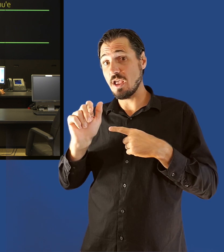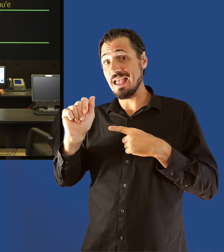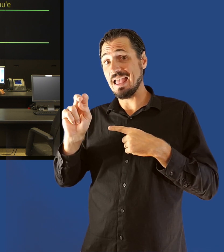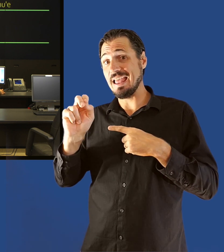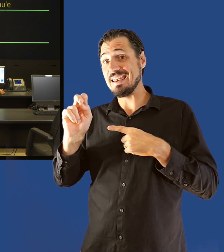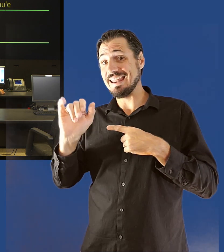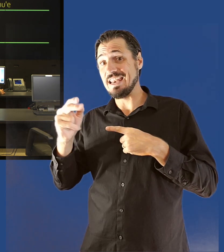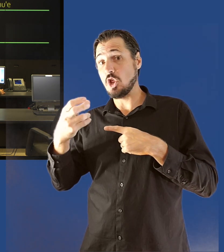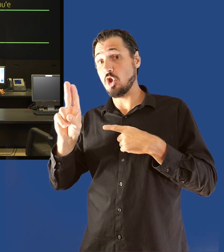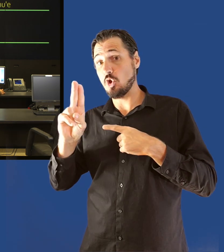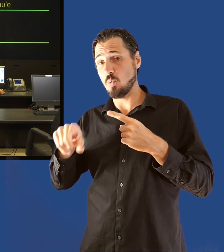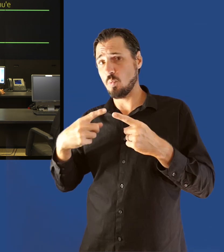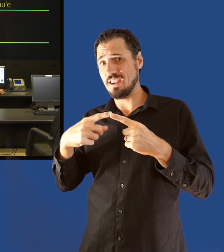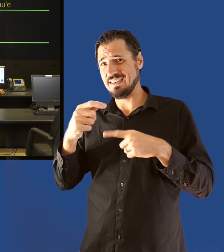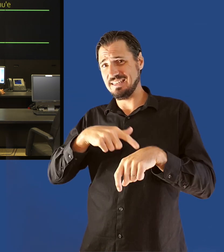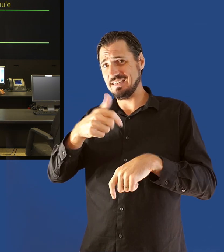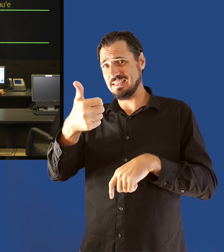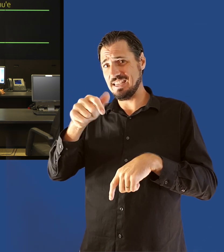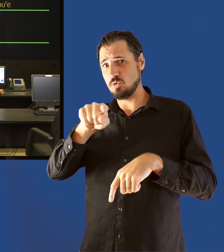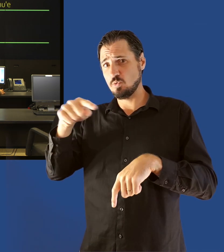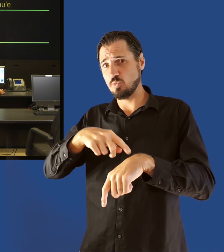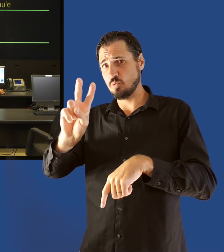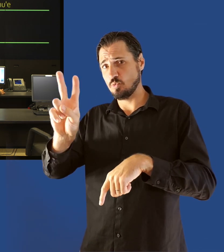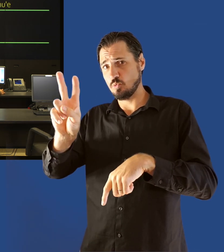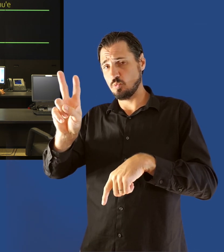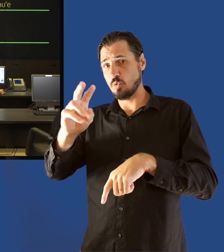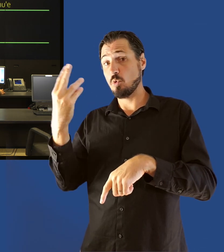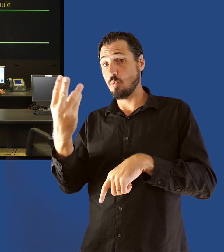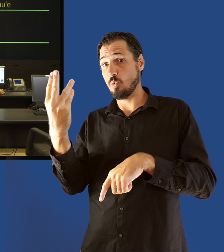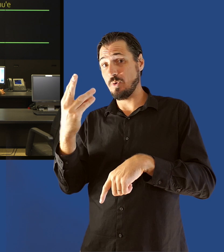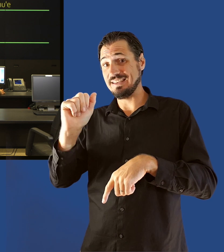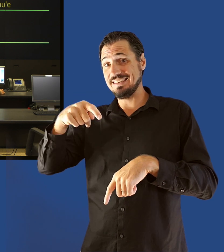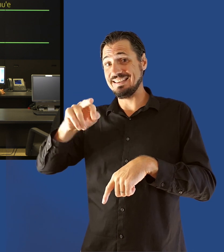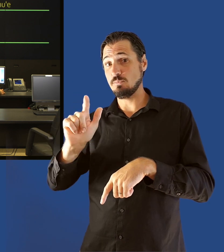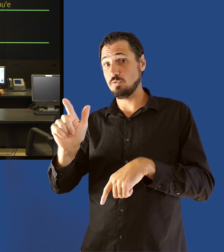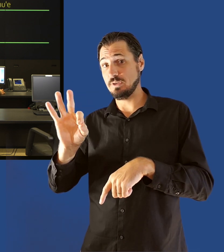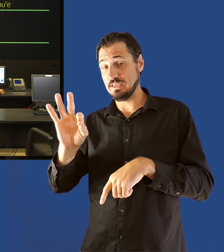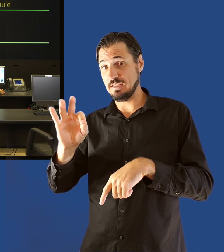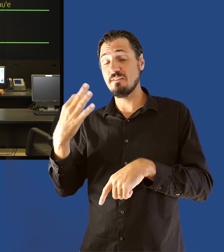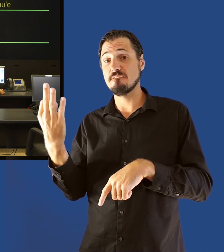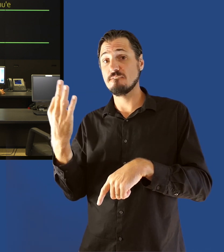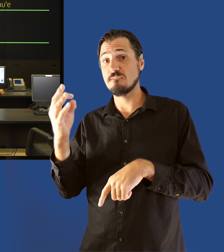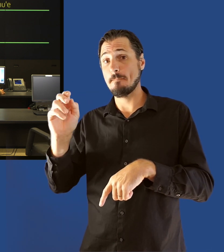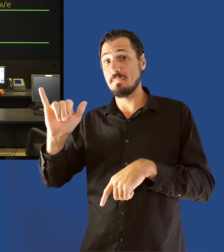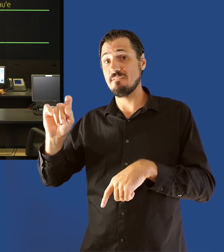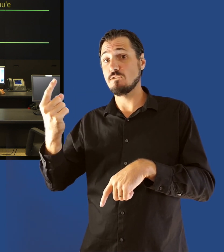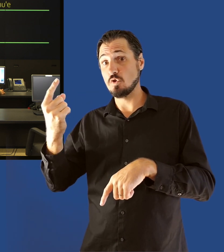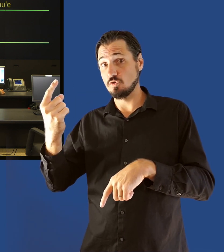Those two events will be held from 10 a.m. to 2 p.m. Wednesday, April 29 and Friday, May 1 ONLY.